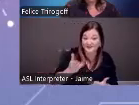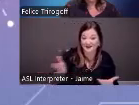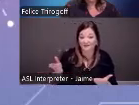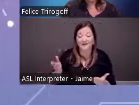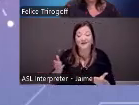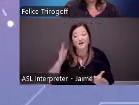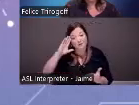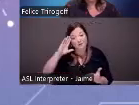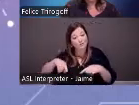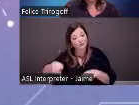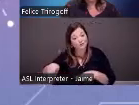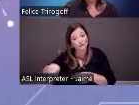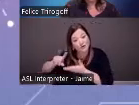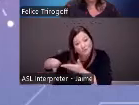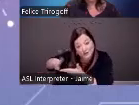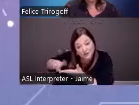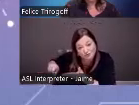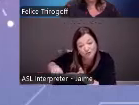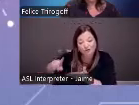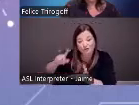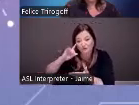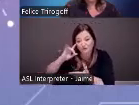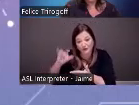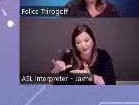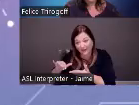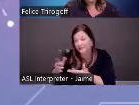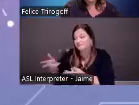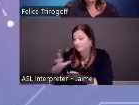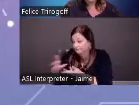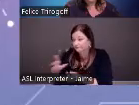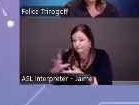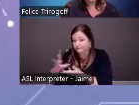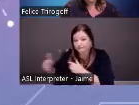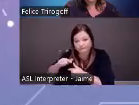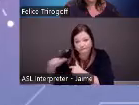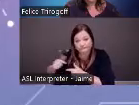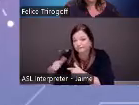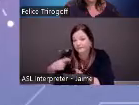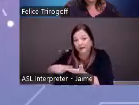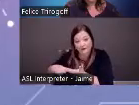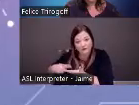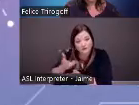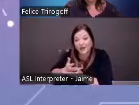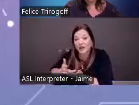or during the Research Ethics for All, we really had a lot of conversation and tried to just throw out any scenarios that